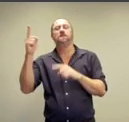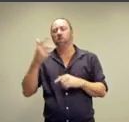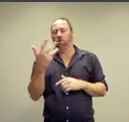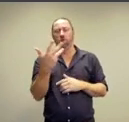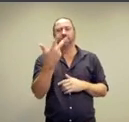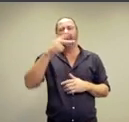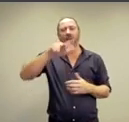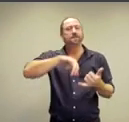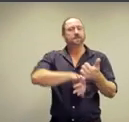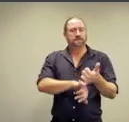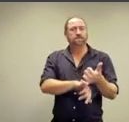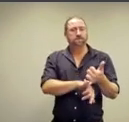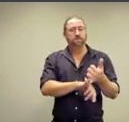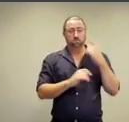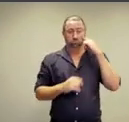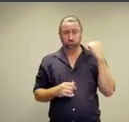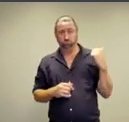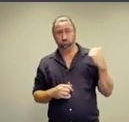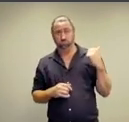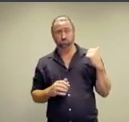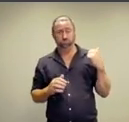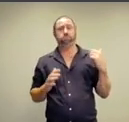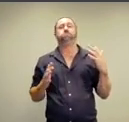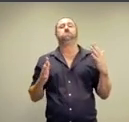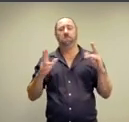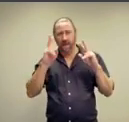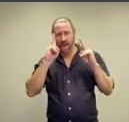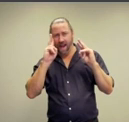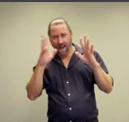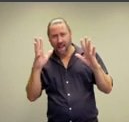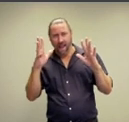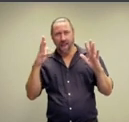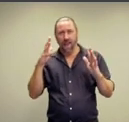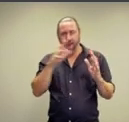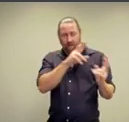from the 80s and we can see here clearly she's got